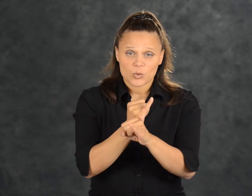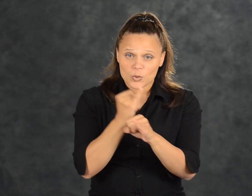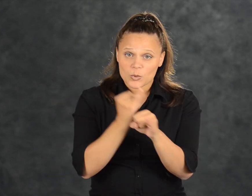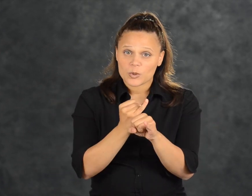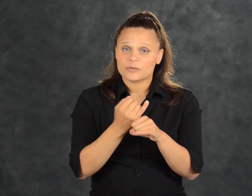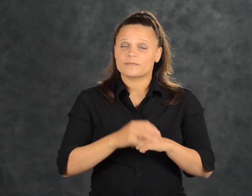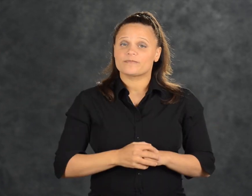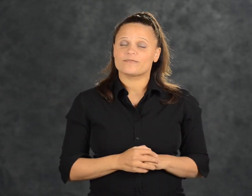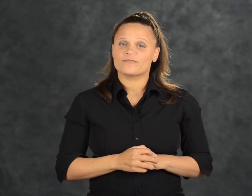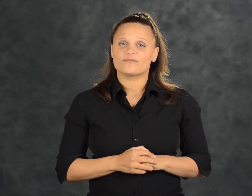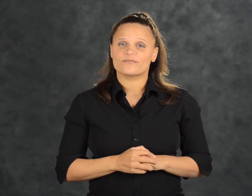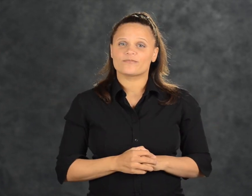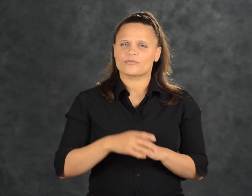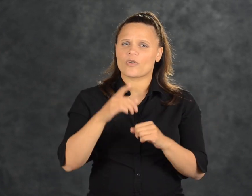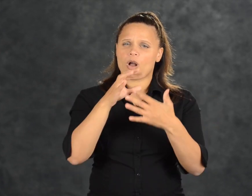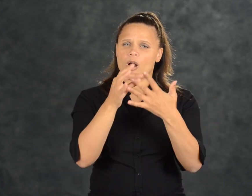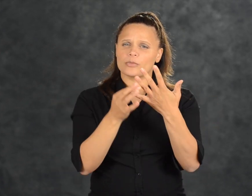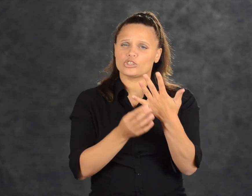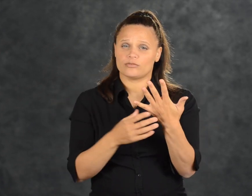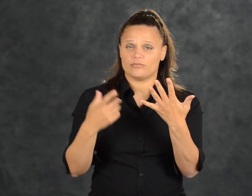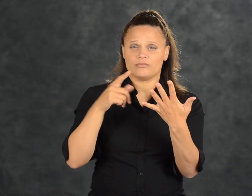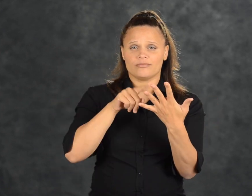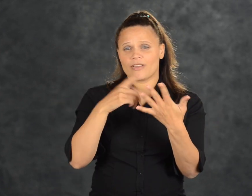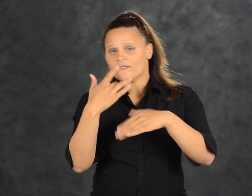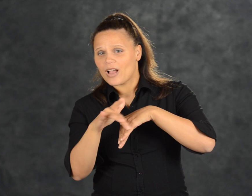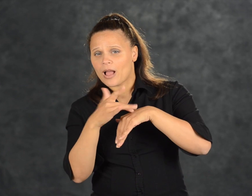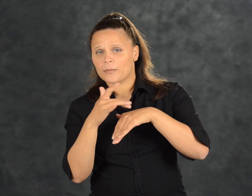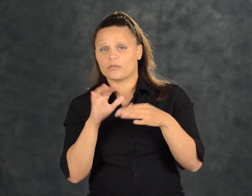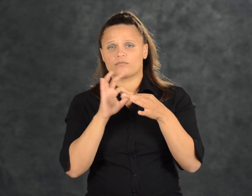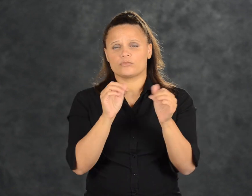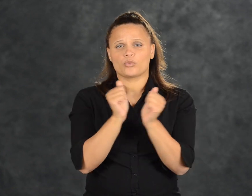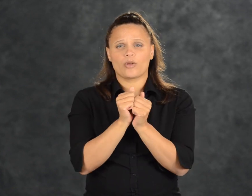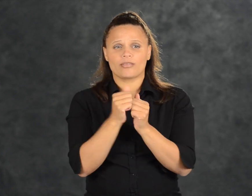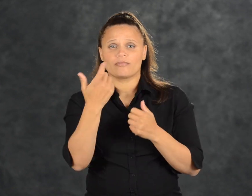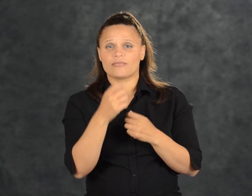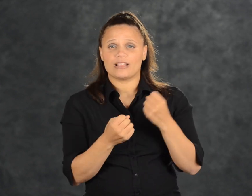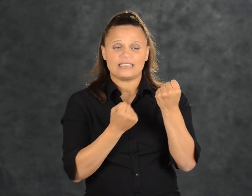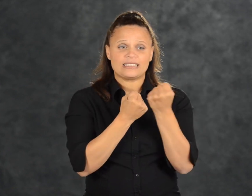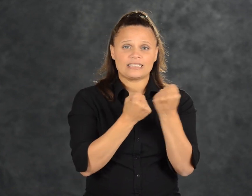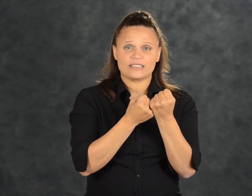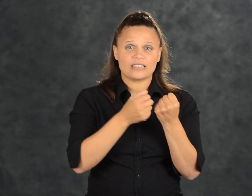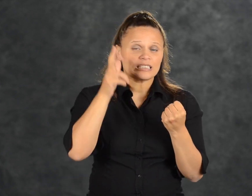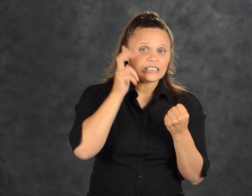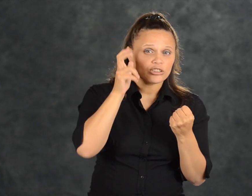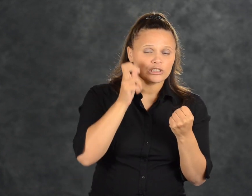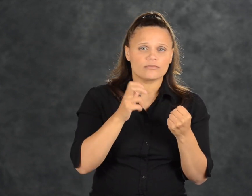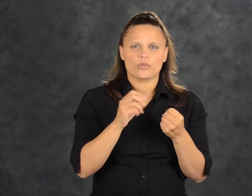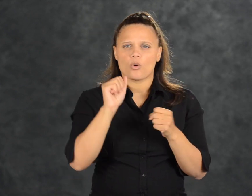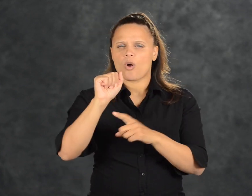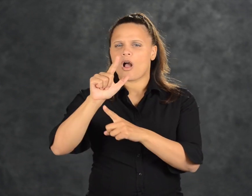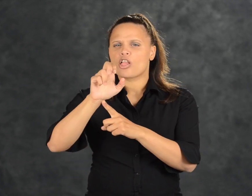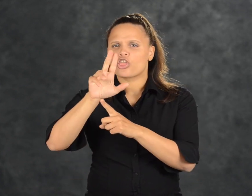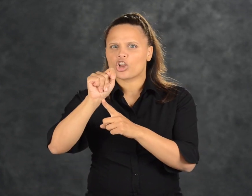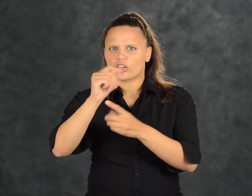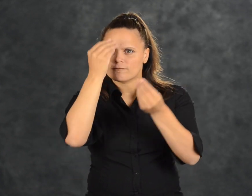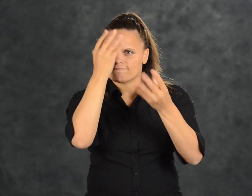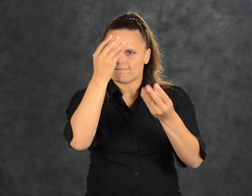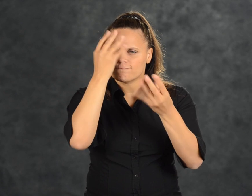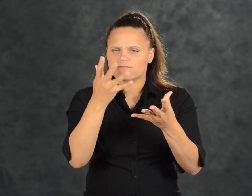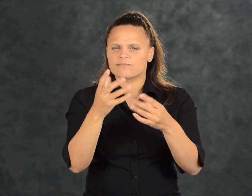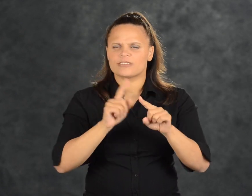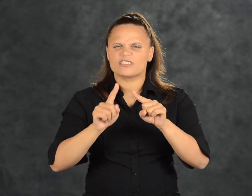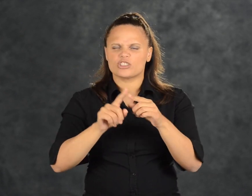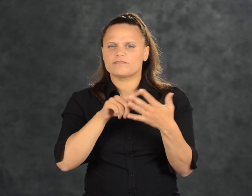Options and availability of Assistive Listening devices and systems